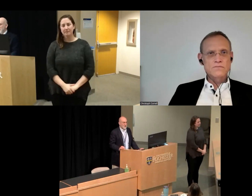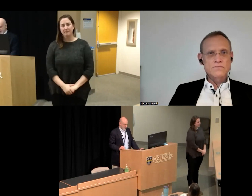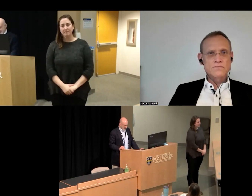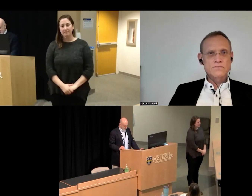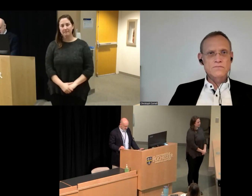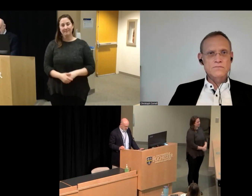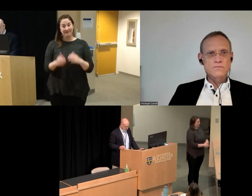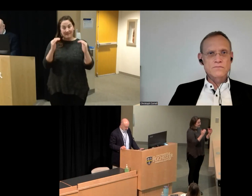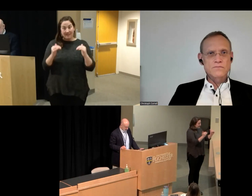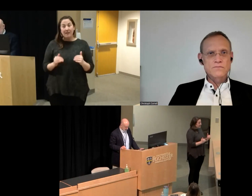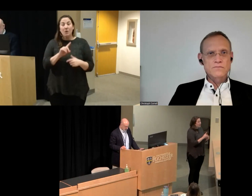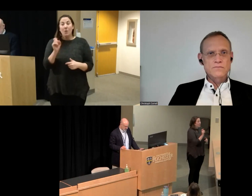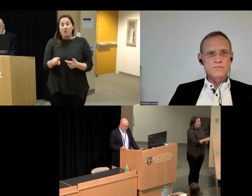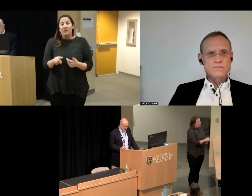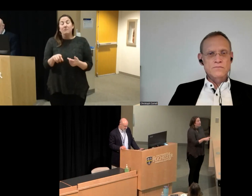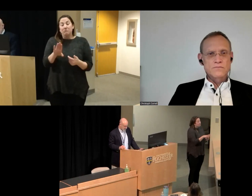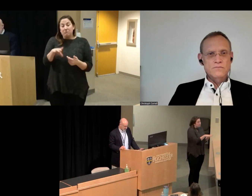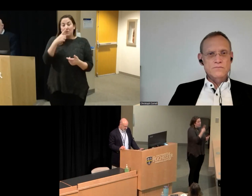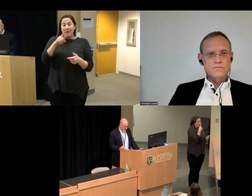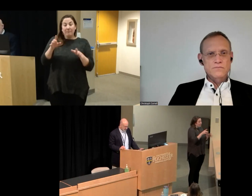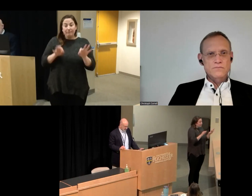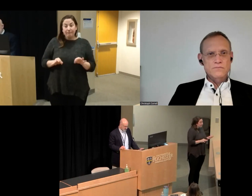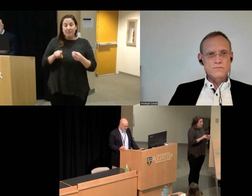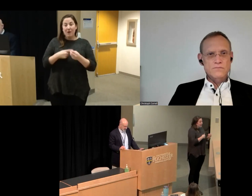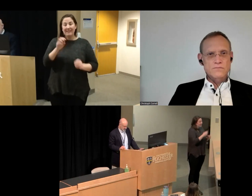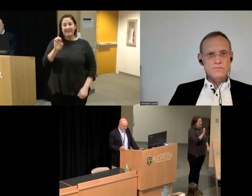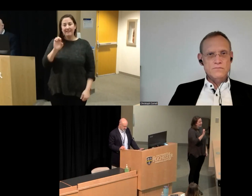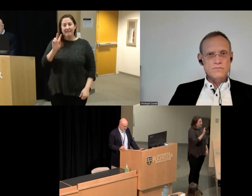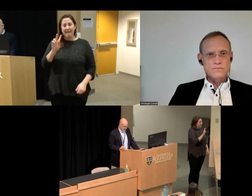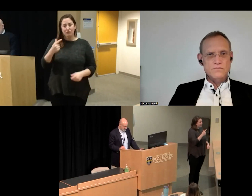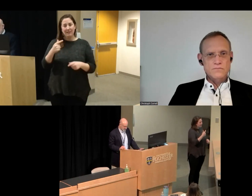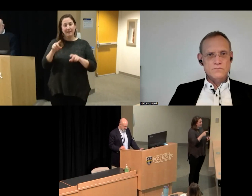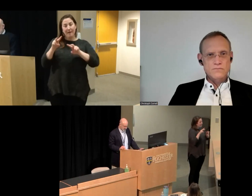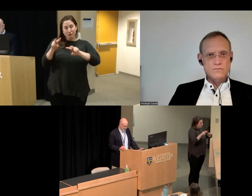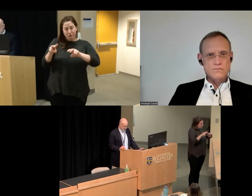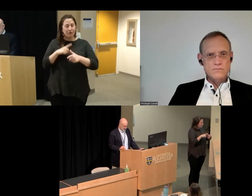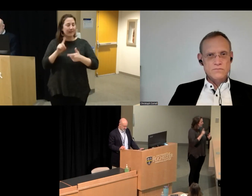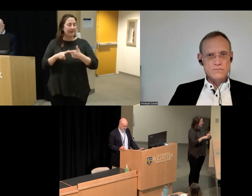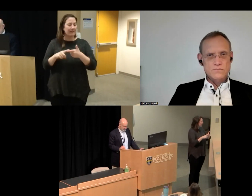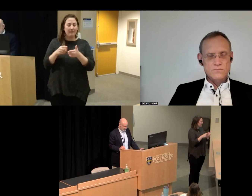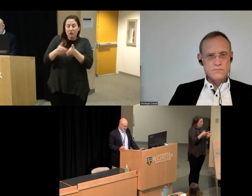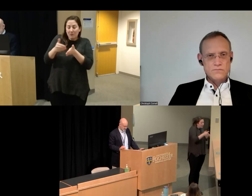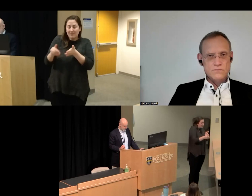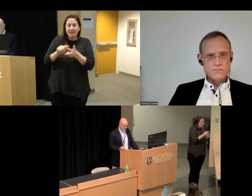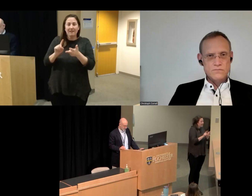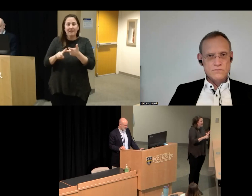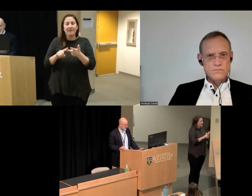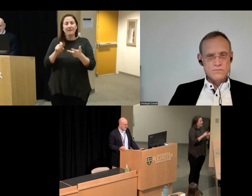Okay, another question. Can you speak further about EKG monitoring frequency and QTC prolongation?